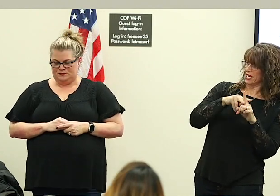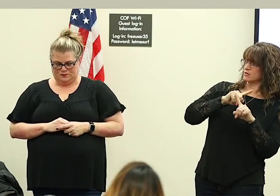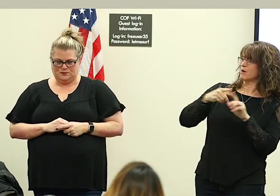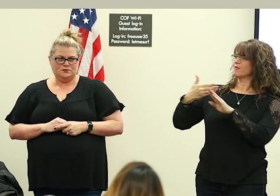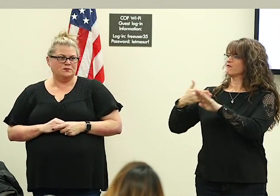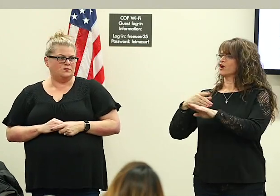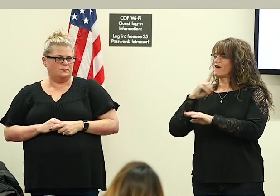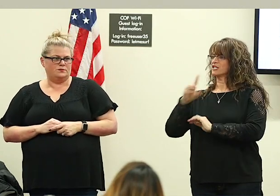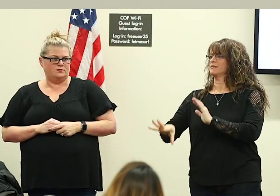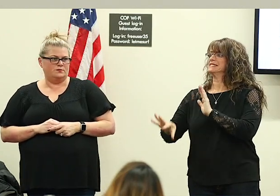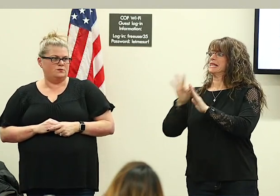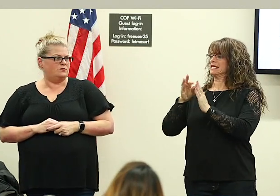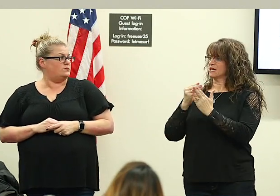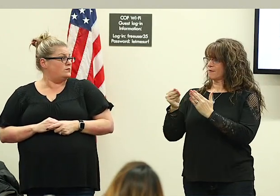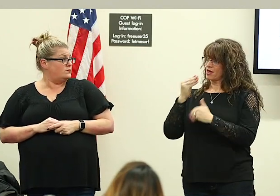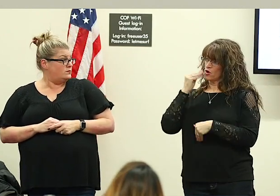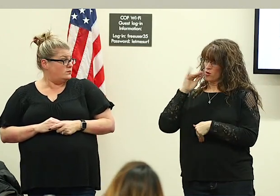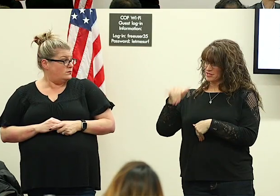to actually purchase the home. Is that correct?